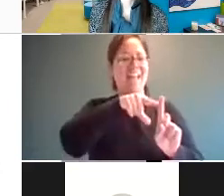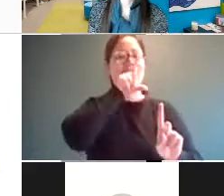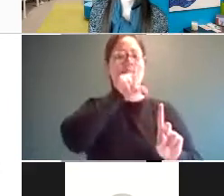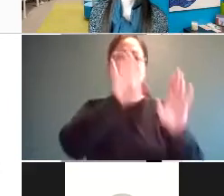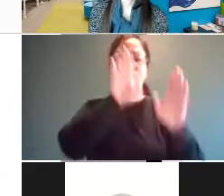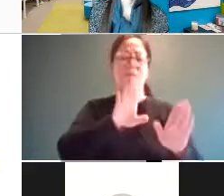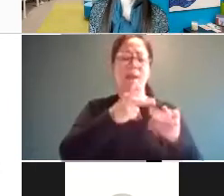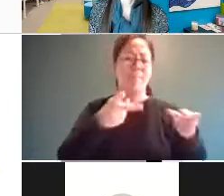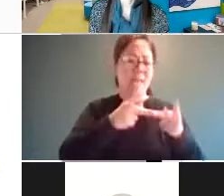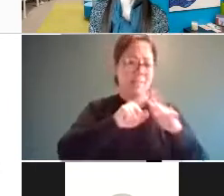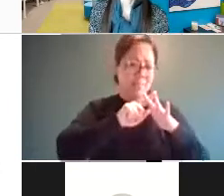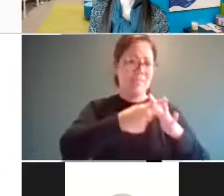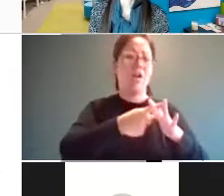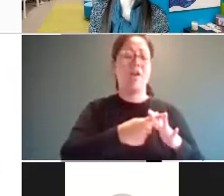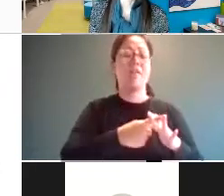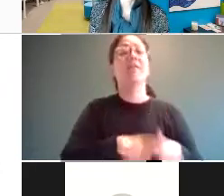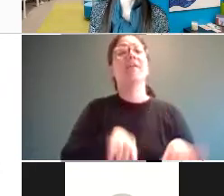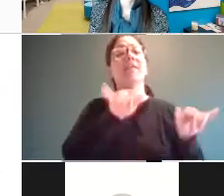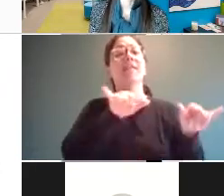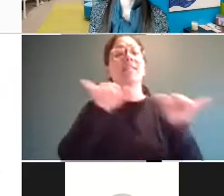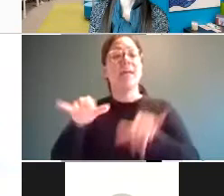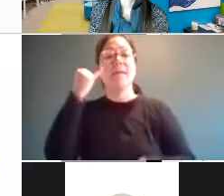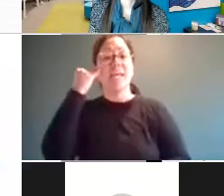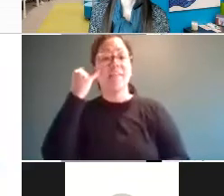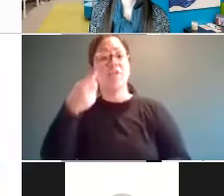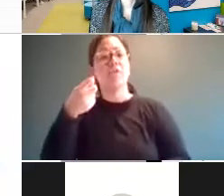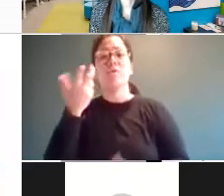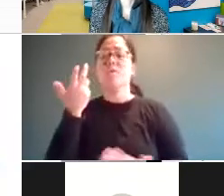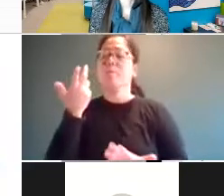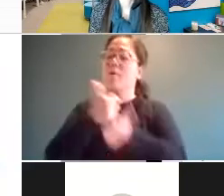Likewise, if you are adhering to the language rules